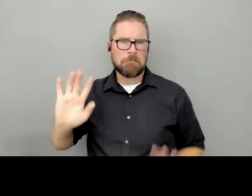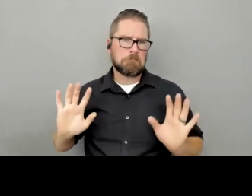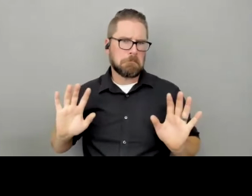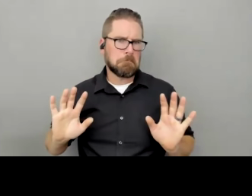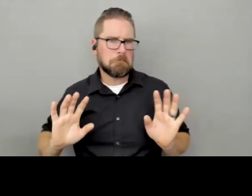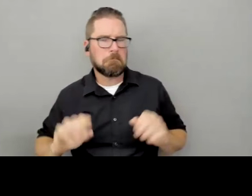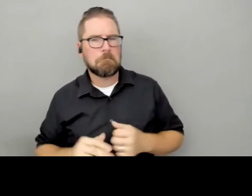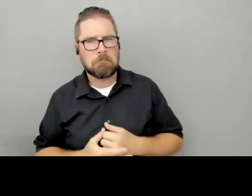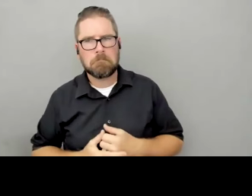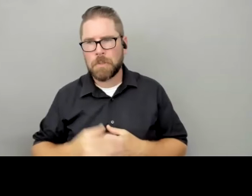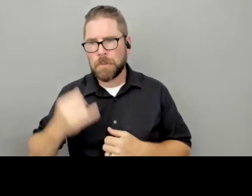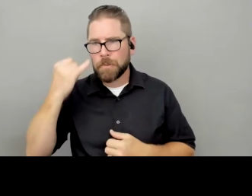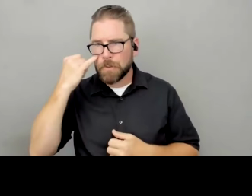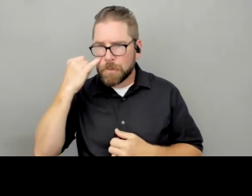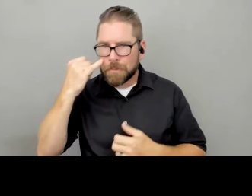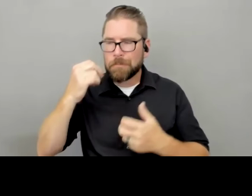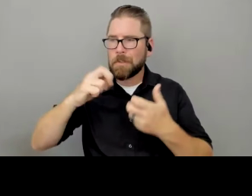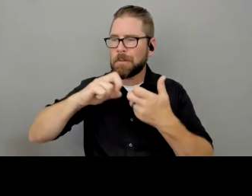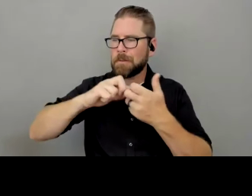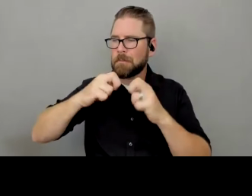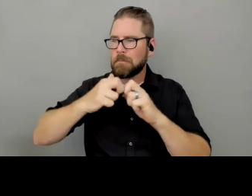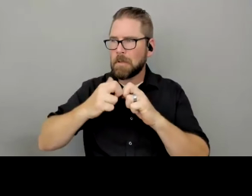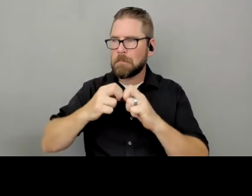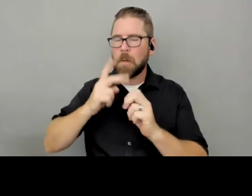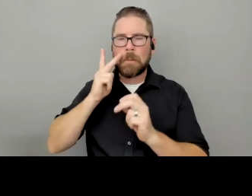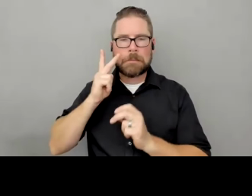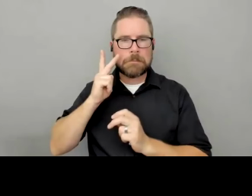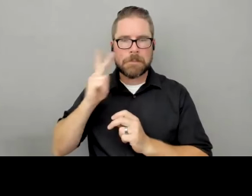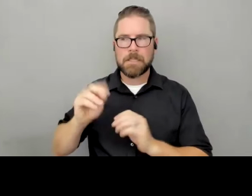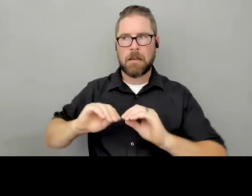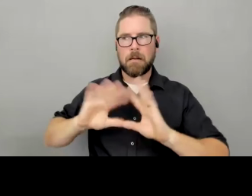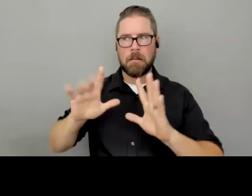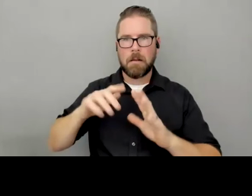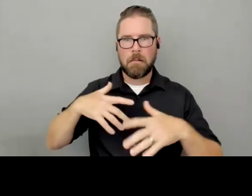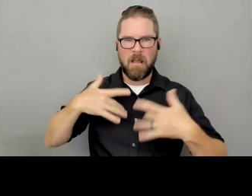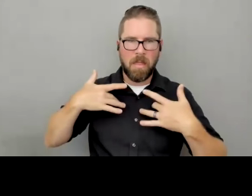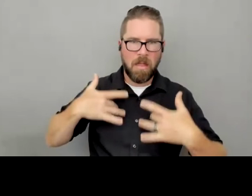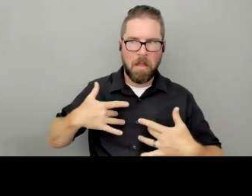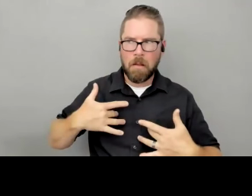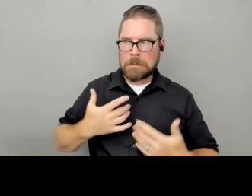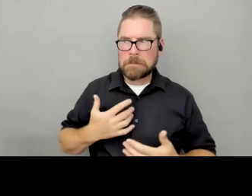an issue where it's heavy mental health to where you're concerned with, suicidal ideation or something like that, please.